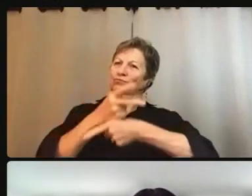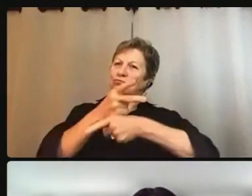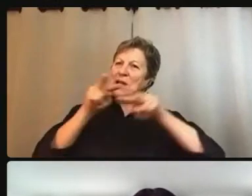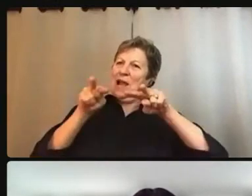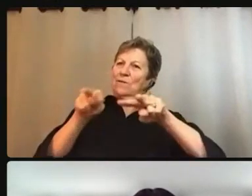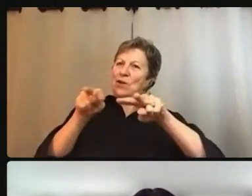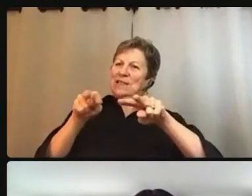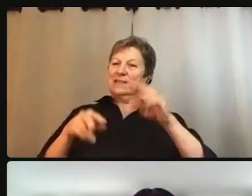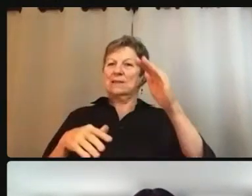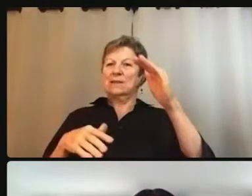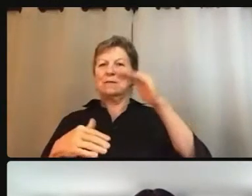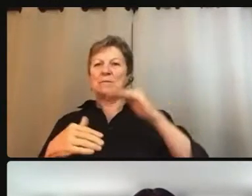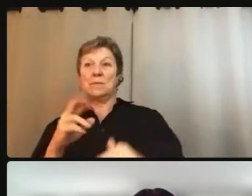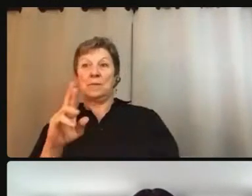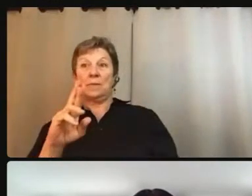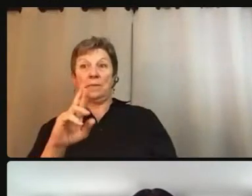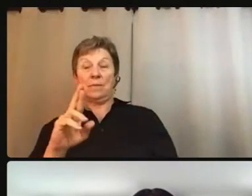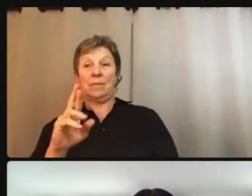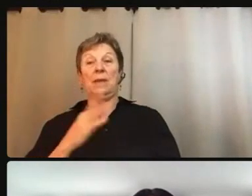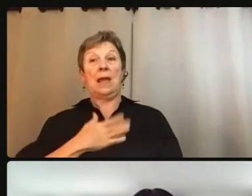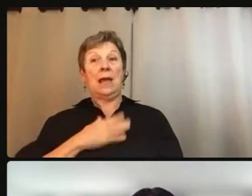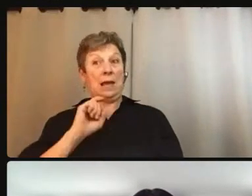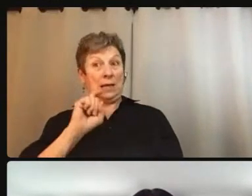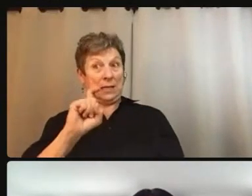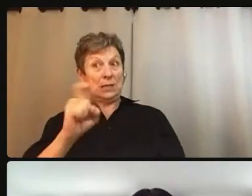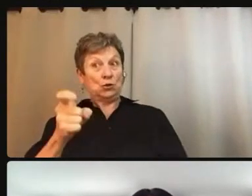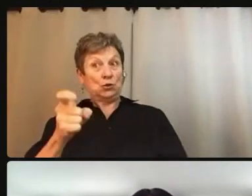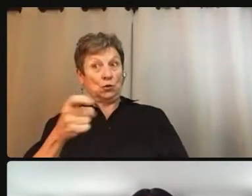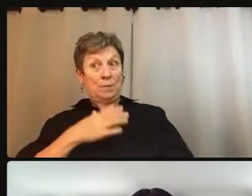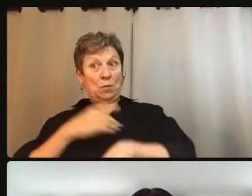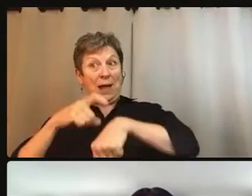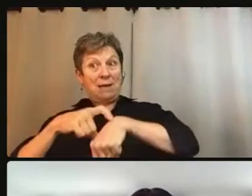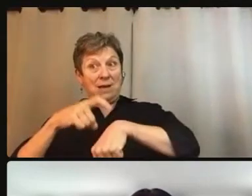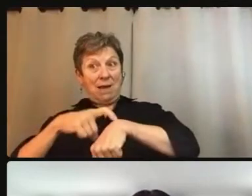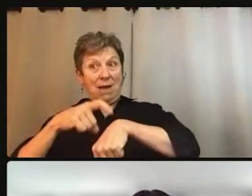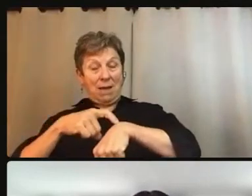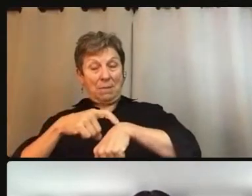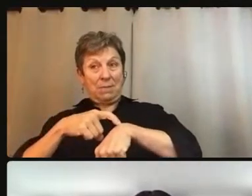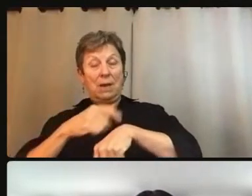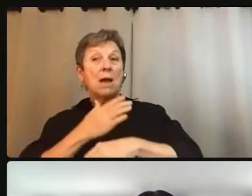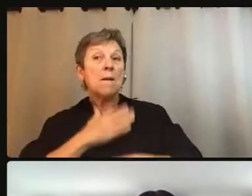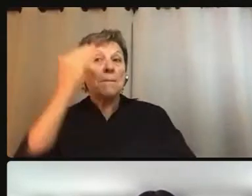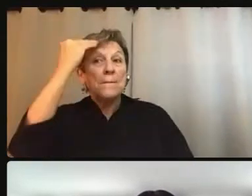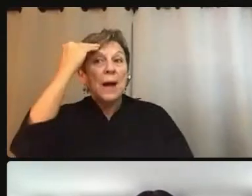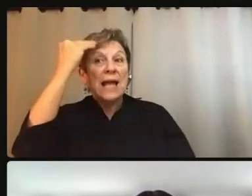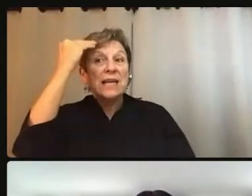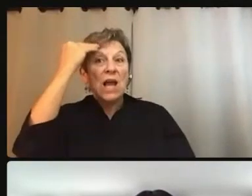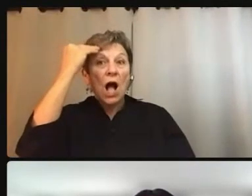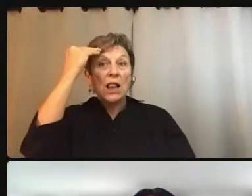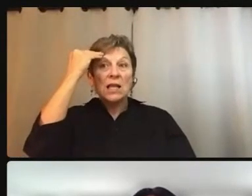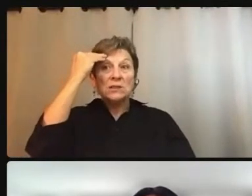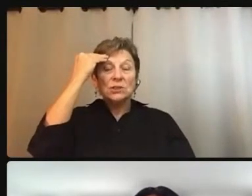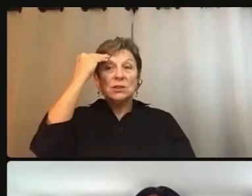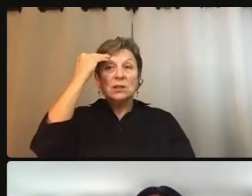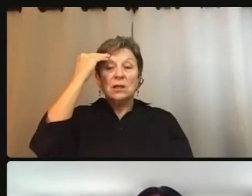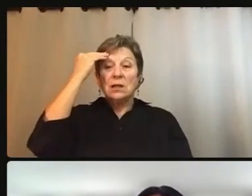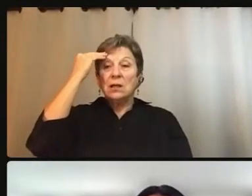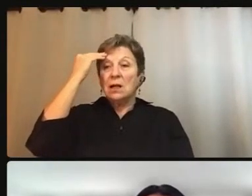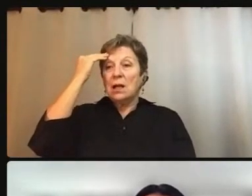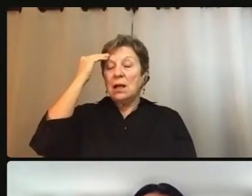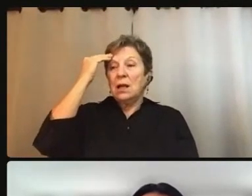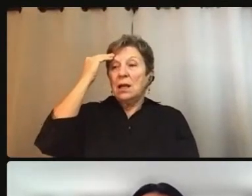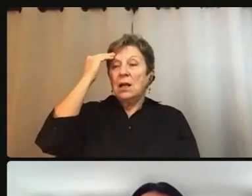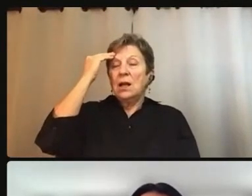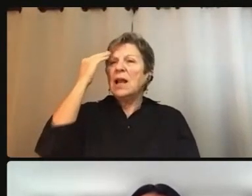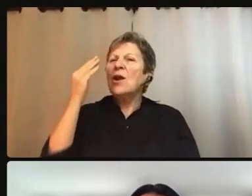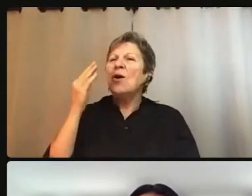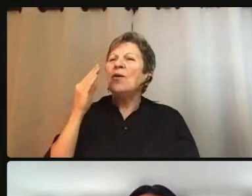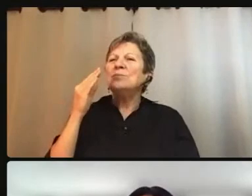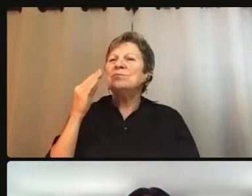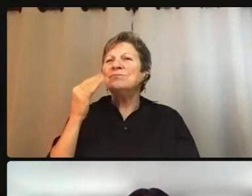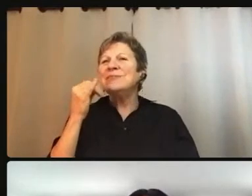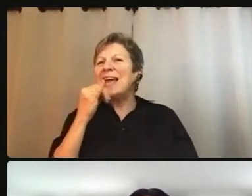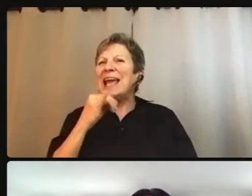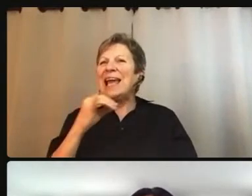GOVERNANCE.